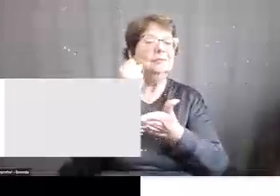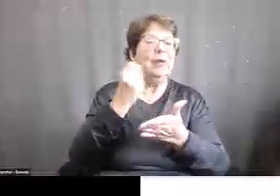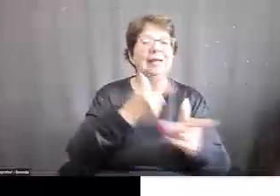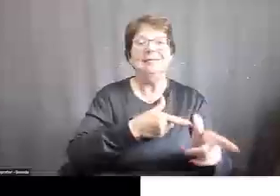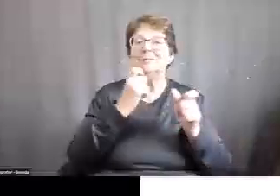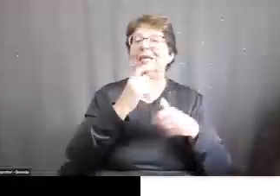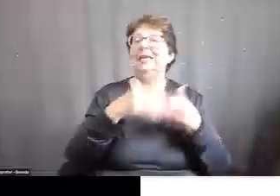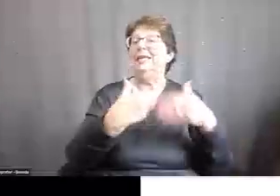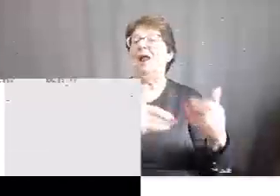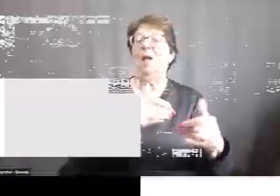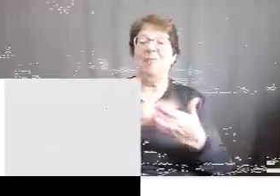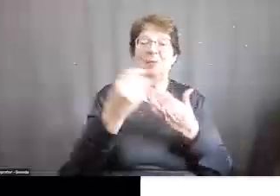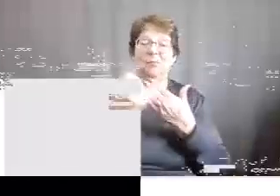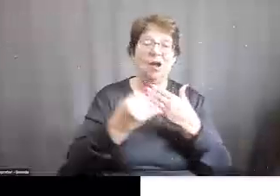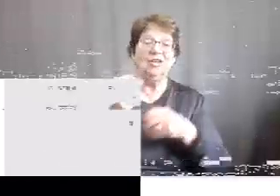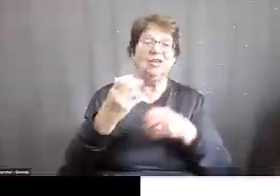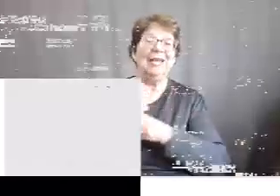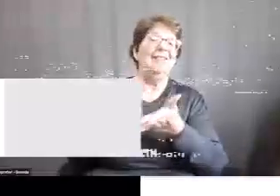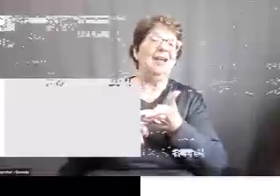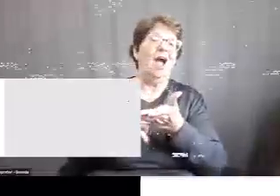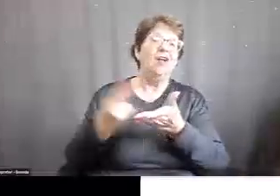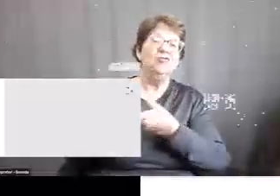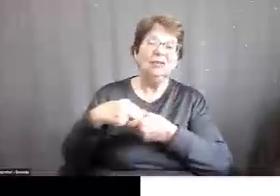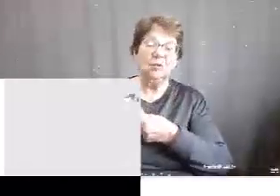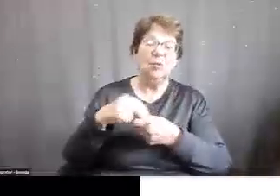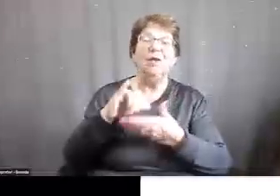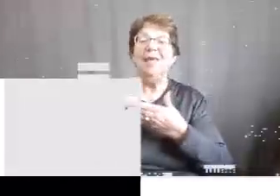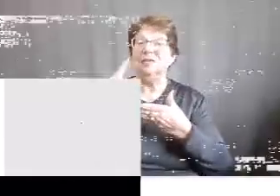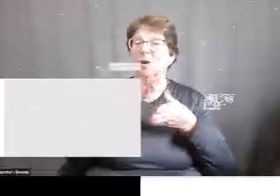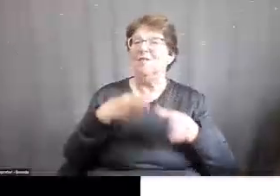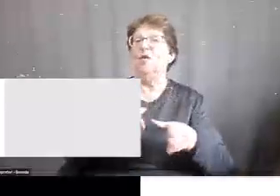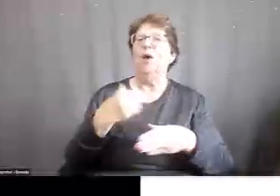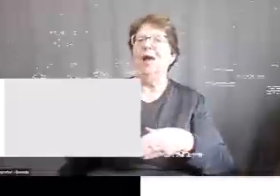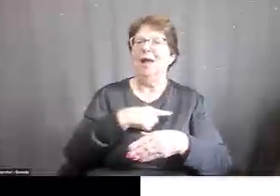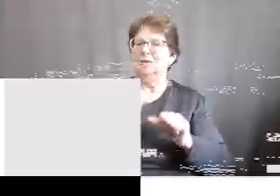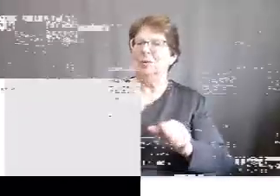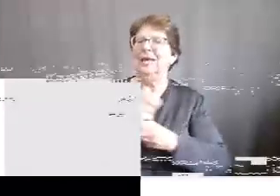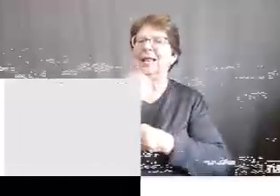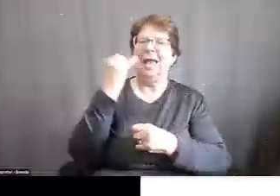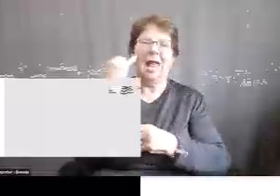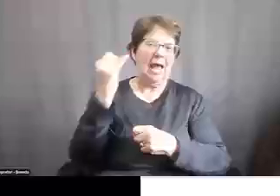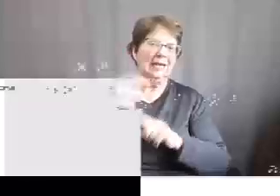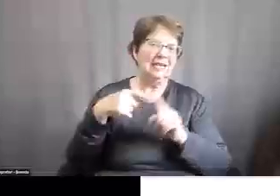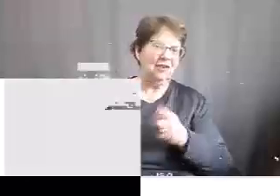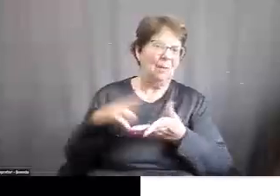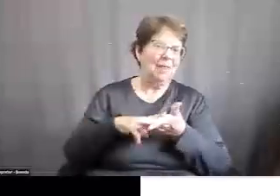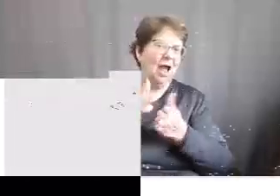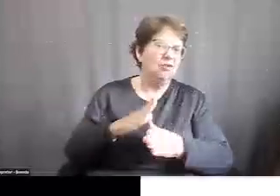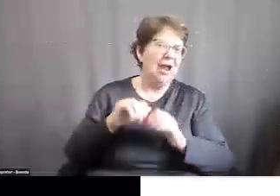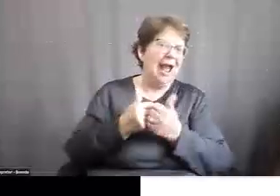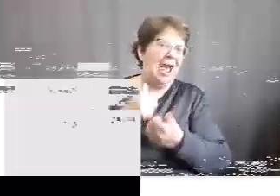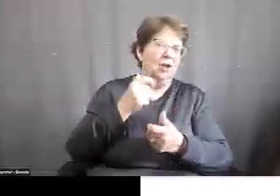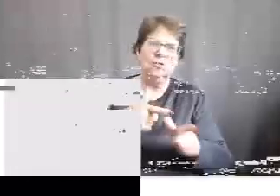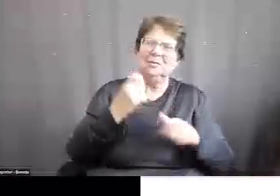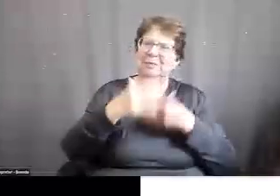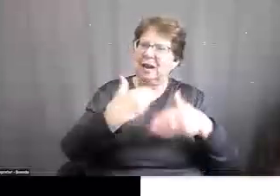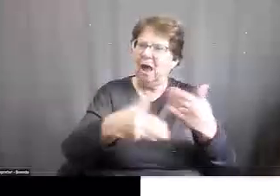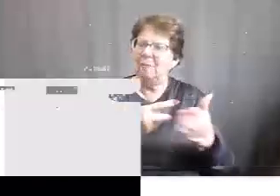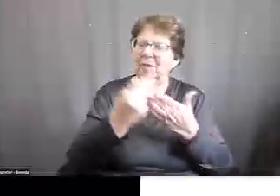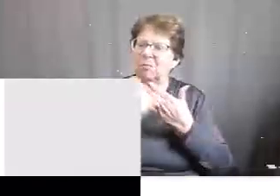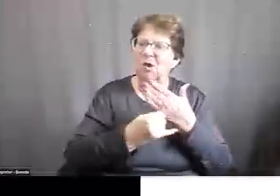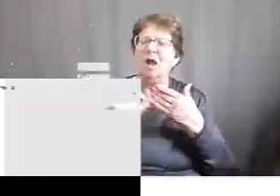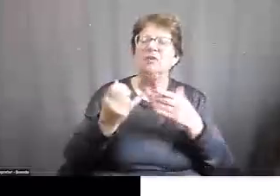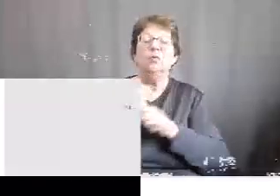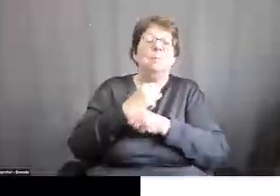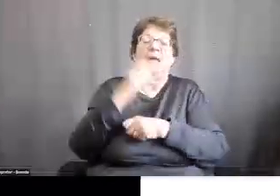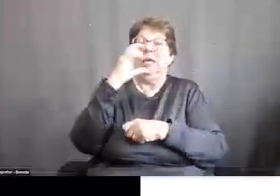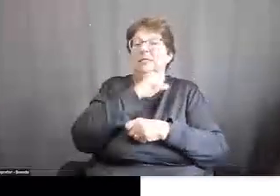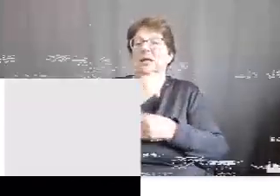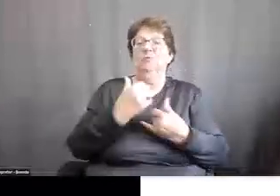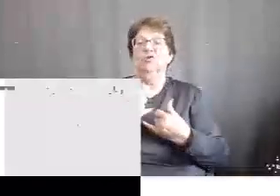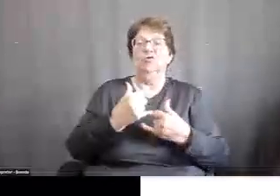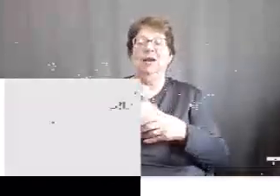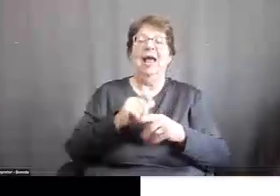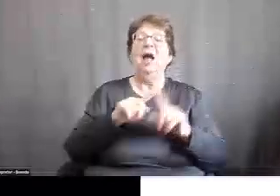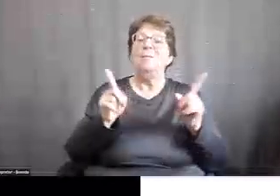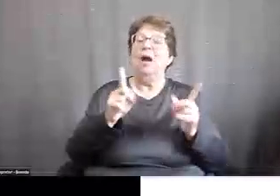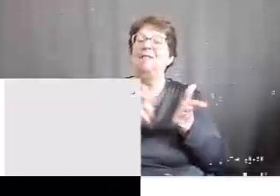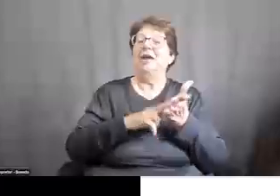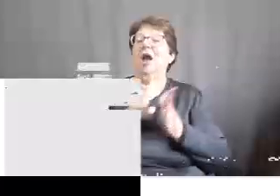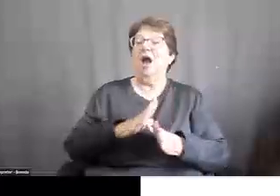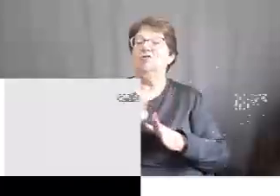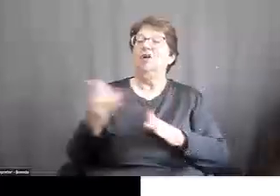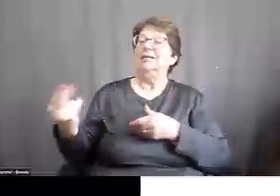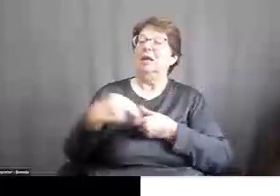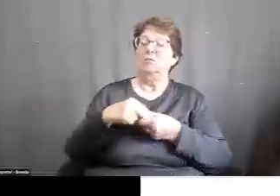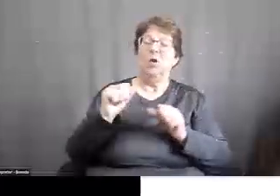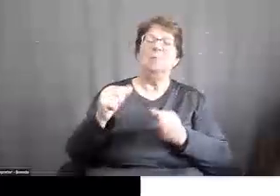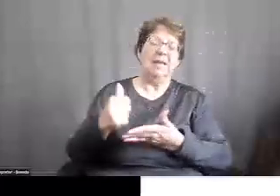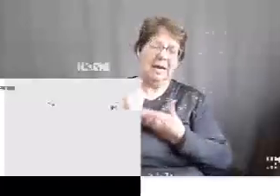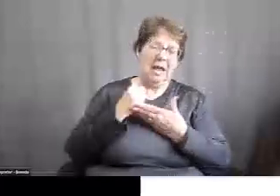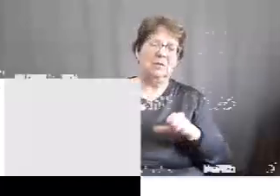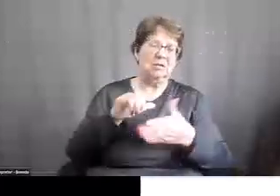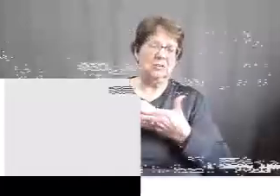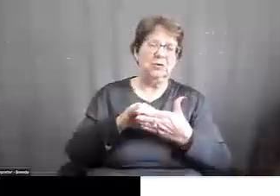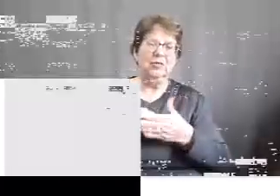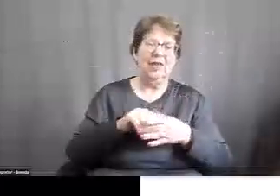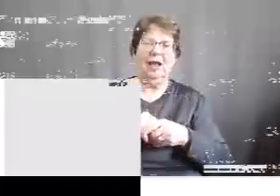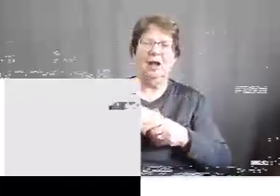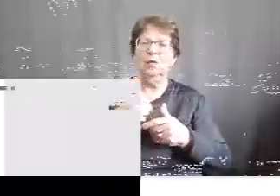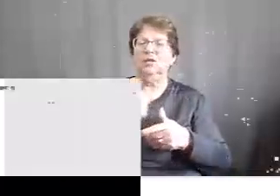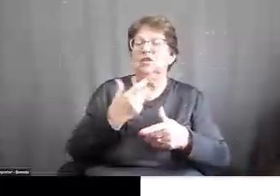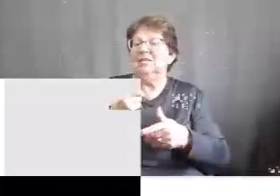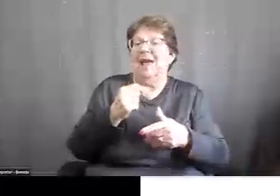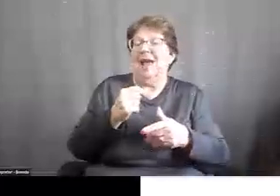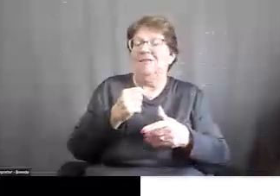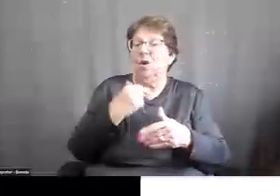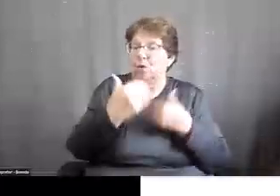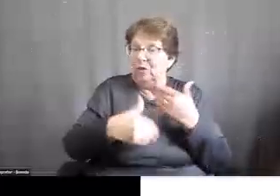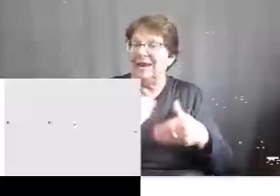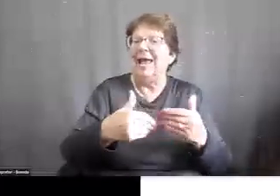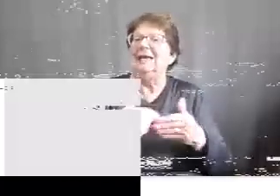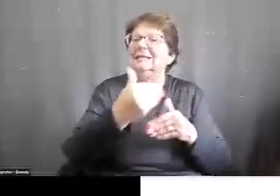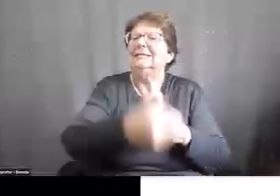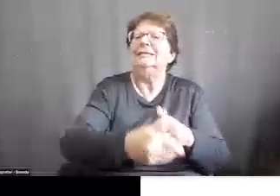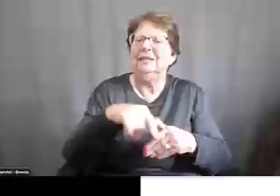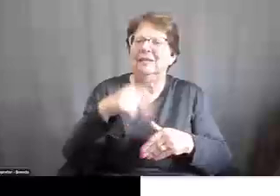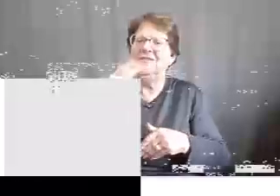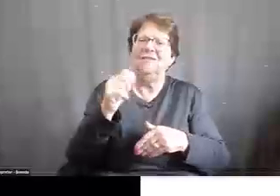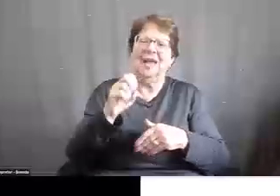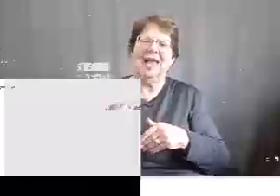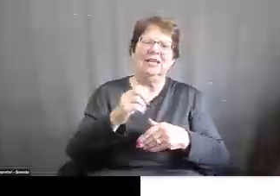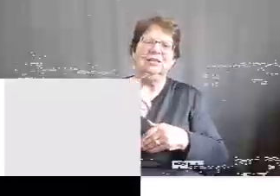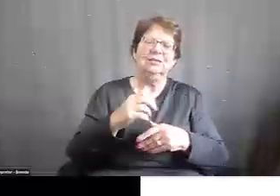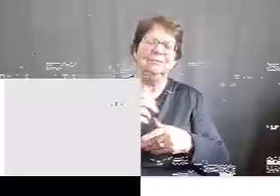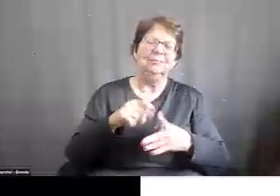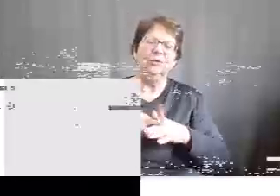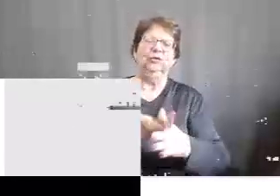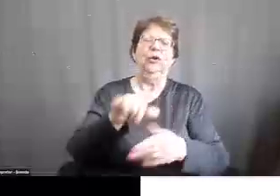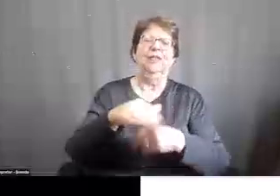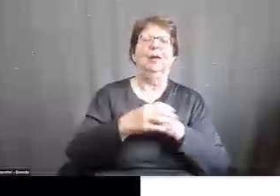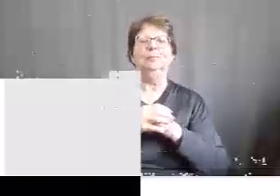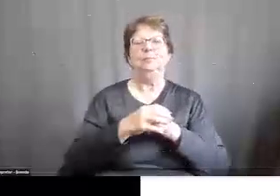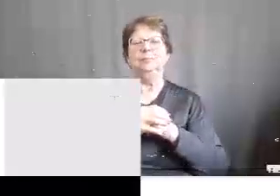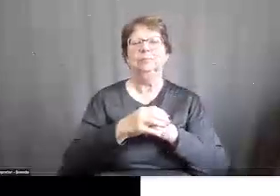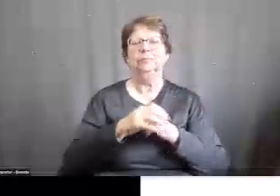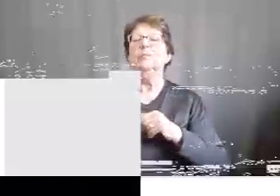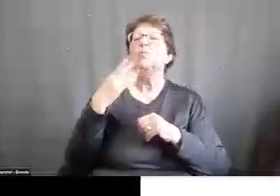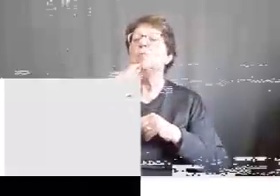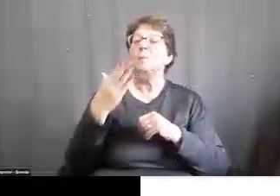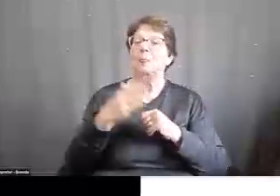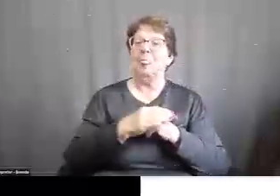Boardroom: getting contractors on board is one of the ways that we can get ideas from the contractors about how to speed these projects up. We're making assumptions right now, but the contractors coming on board can help us do that. We just simply have to move into the next phase to, to engage that. Great, thank you. And I see Board Member Mosquita